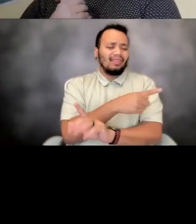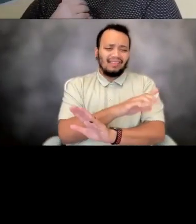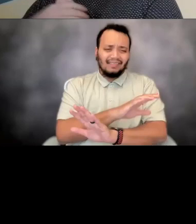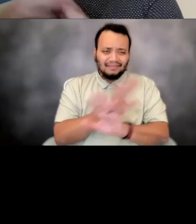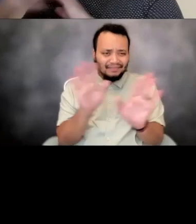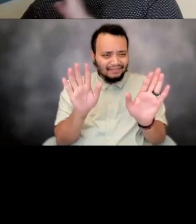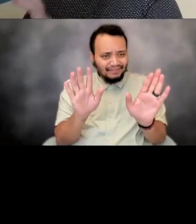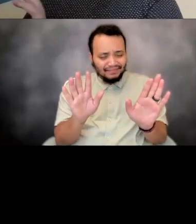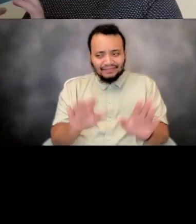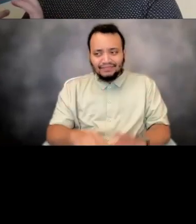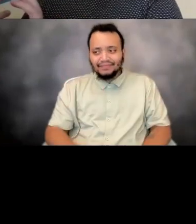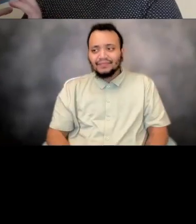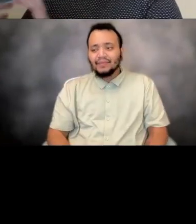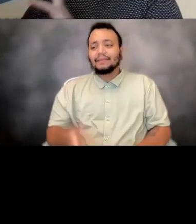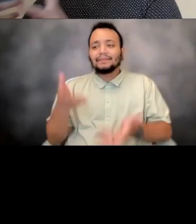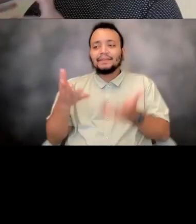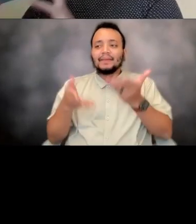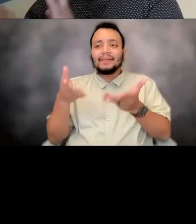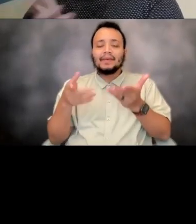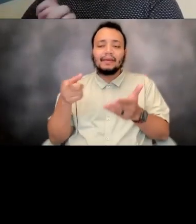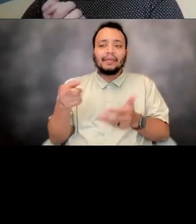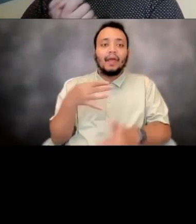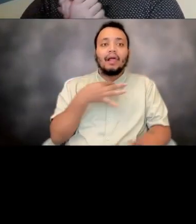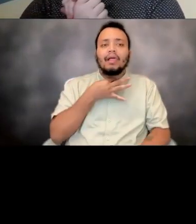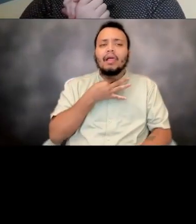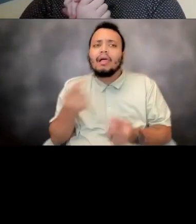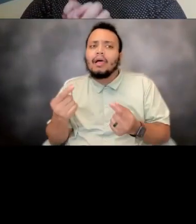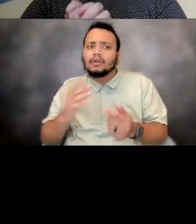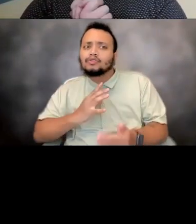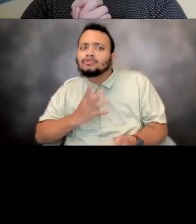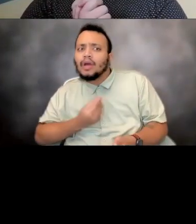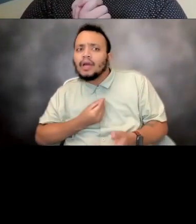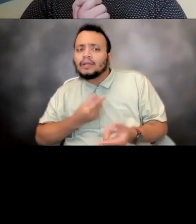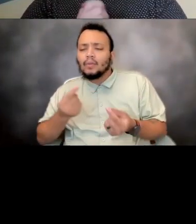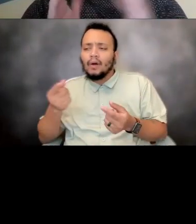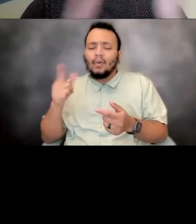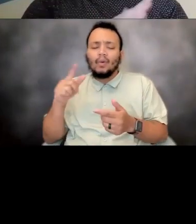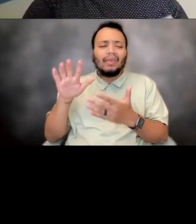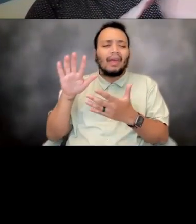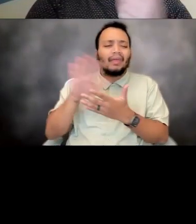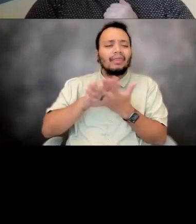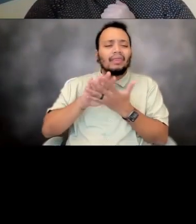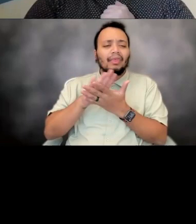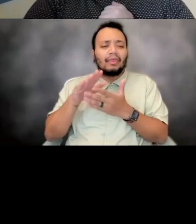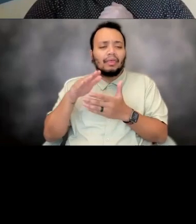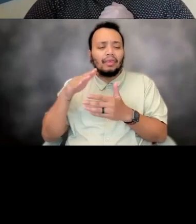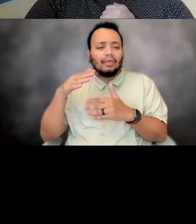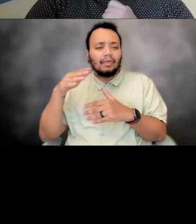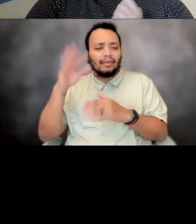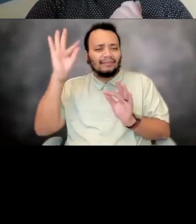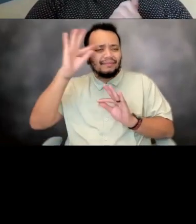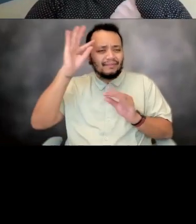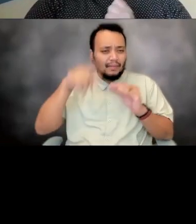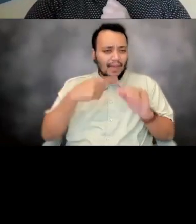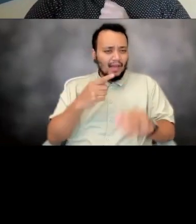or their lack of knowledge about trans-ness that wasn't what the person wanted to be focusing on.